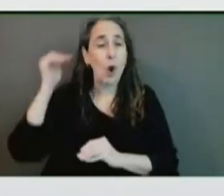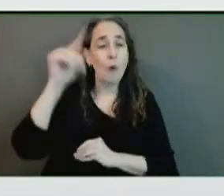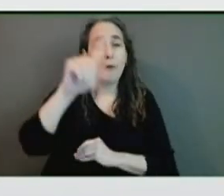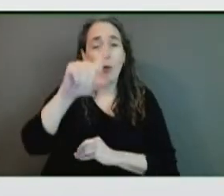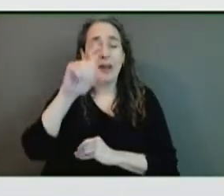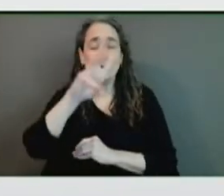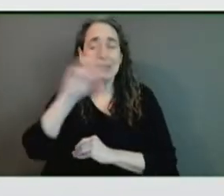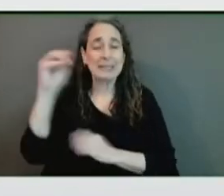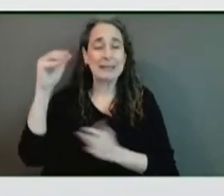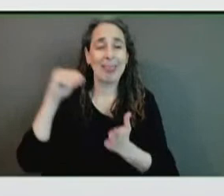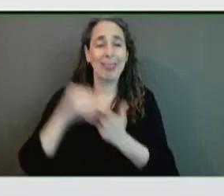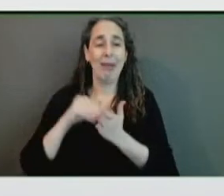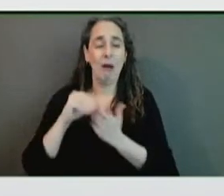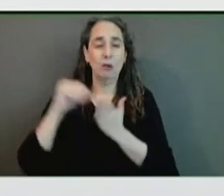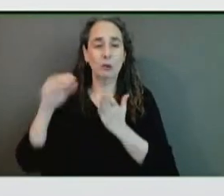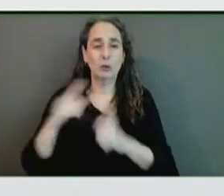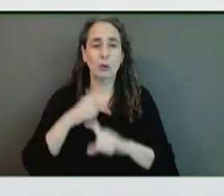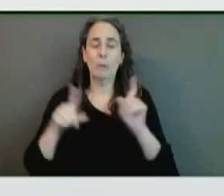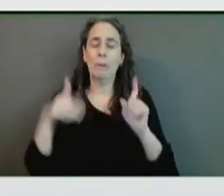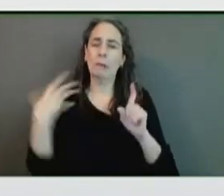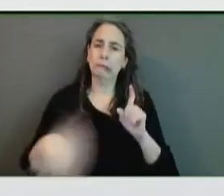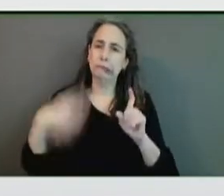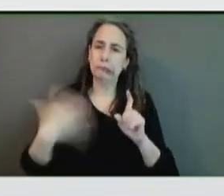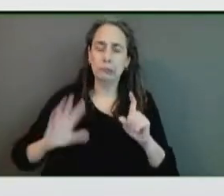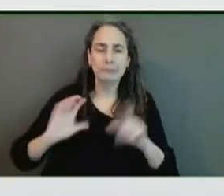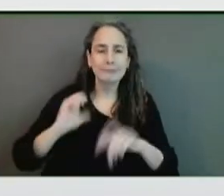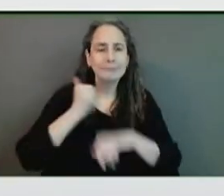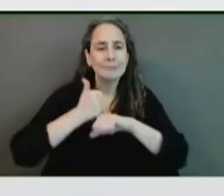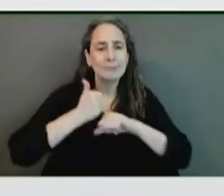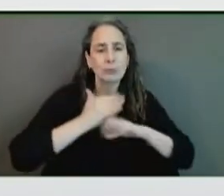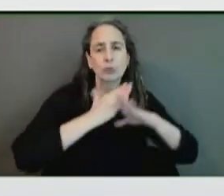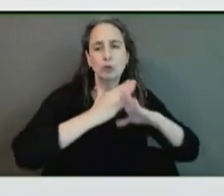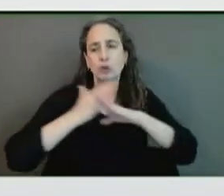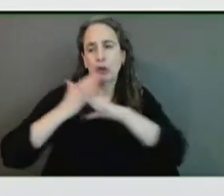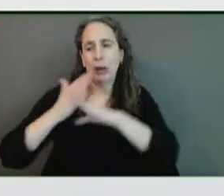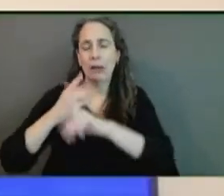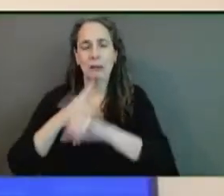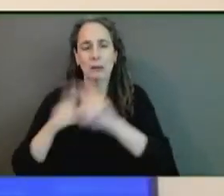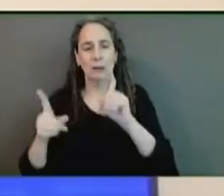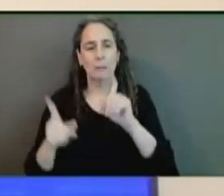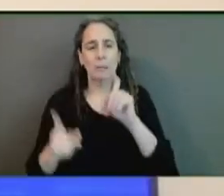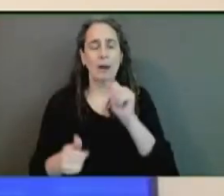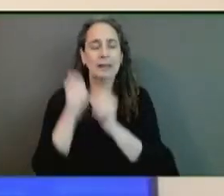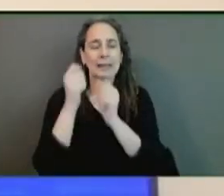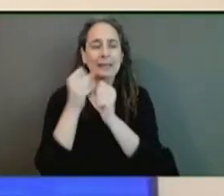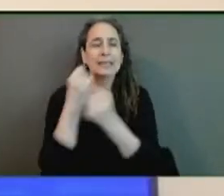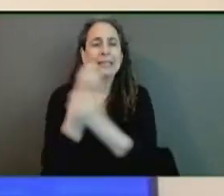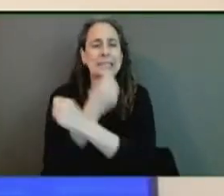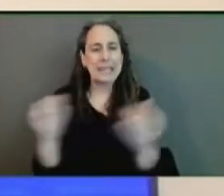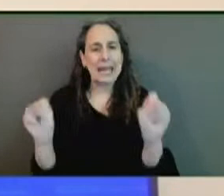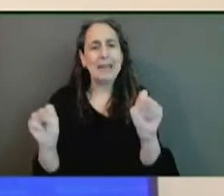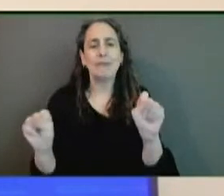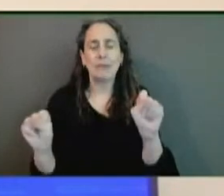teaching and learning could continue for nearly 160,000 students. But it is posed Many